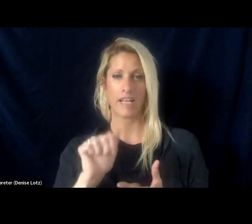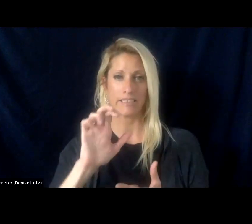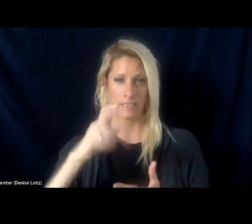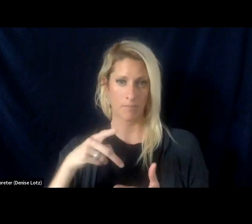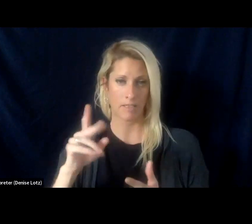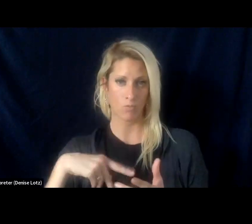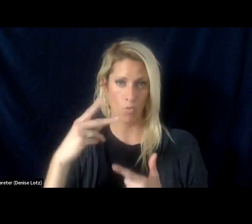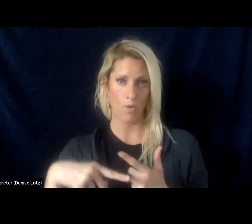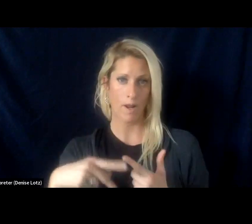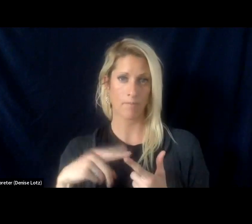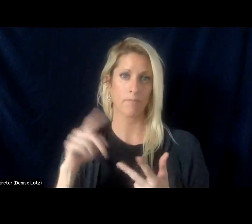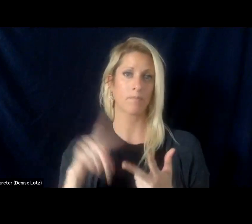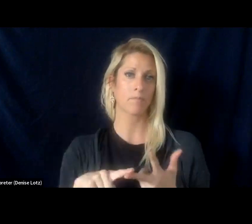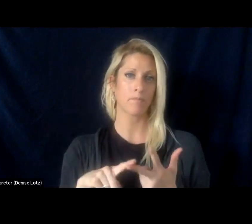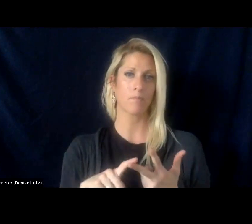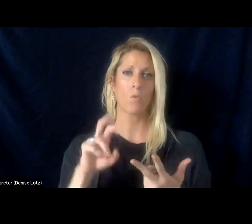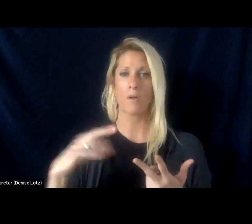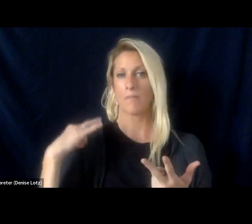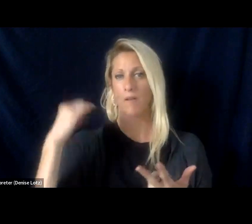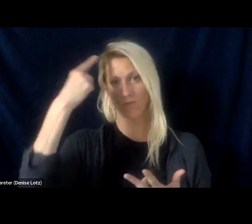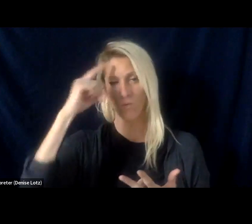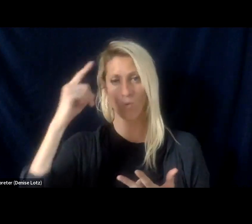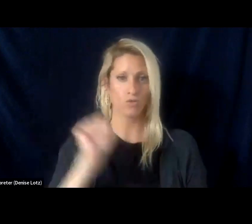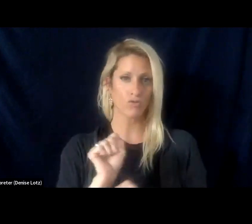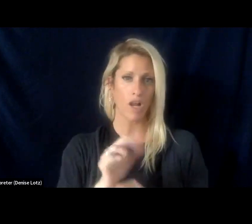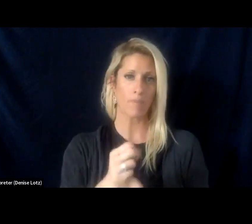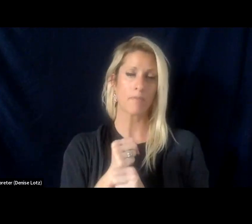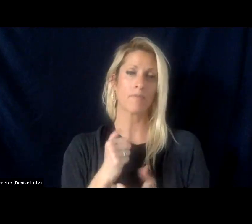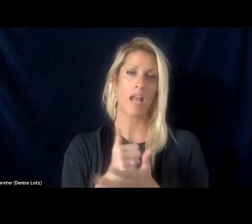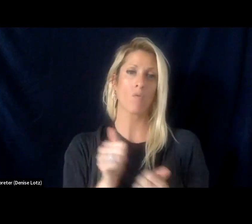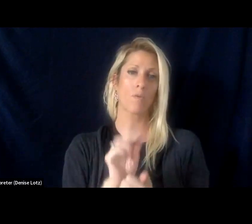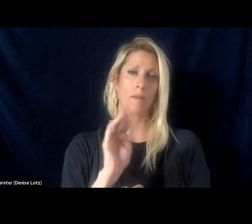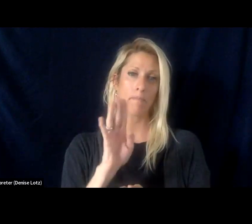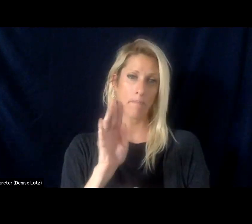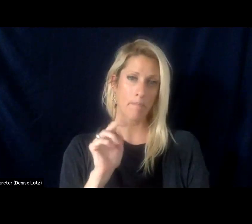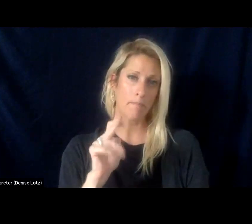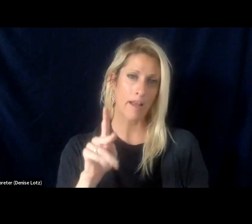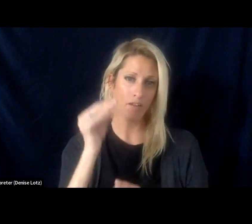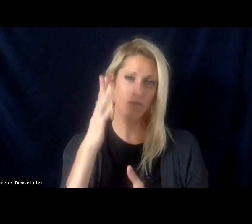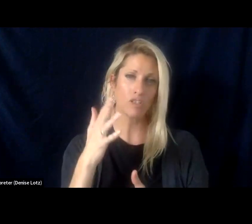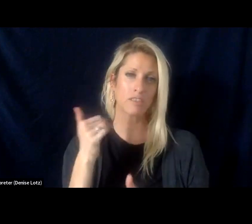program, like you know, apply for jobs help. Get help with banking, and it’s just at